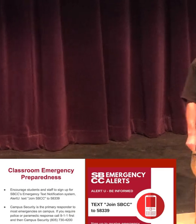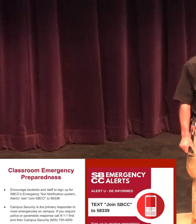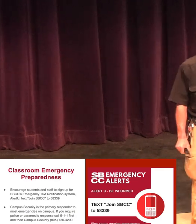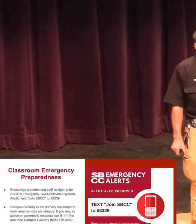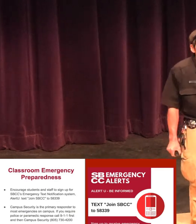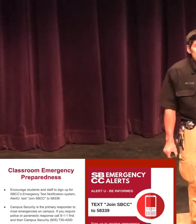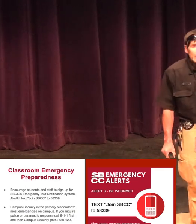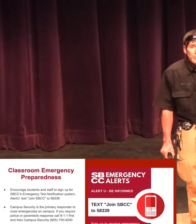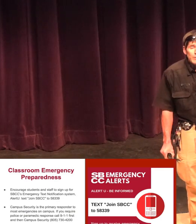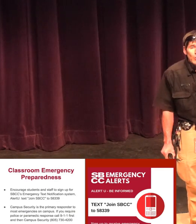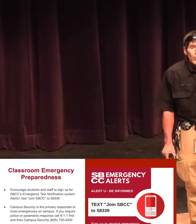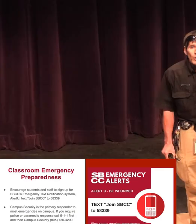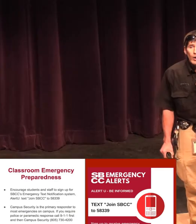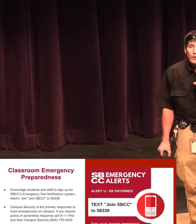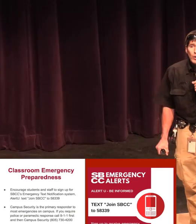emergency phone number in your phone.